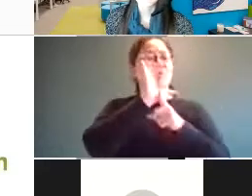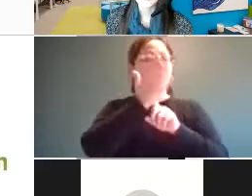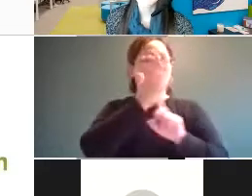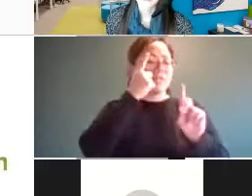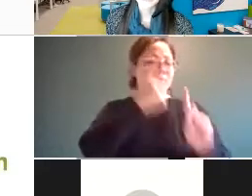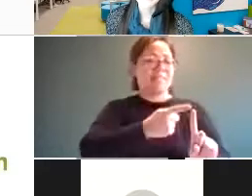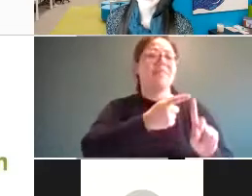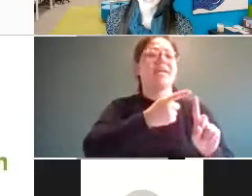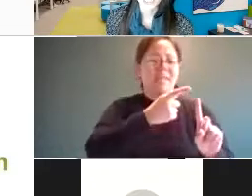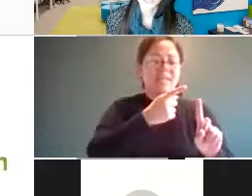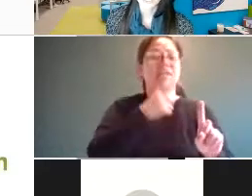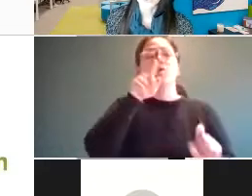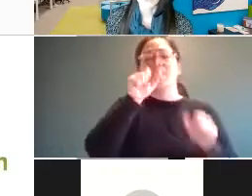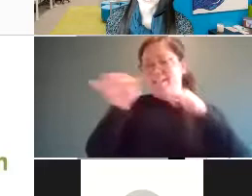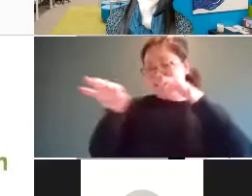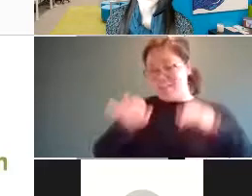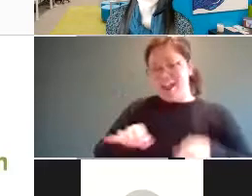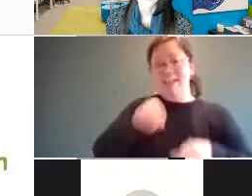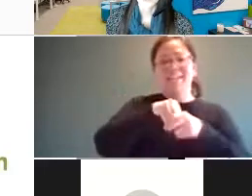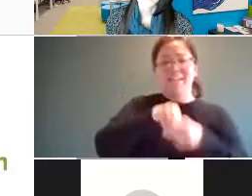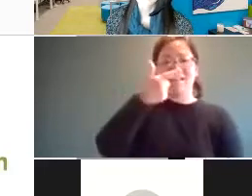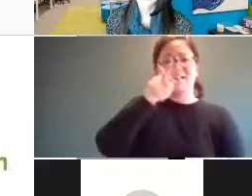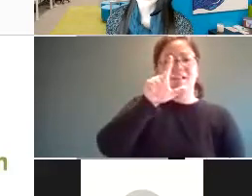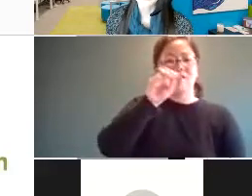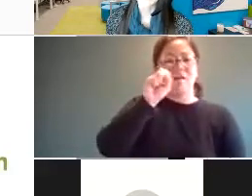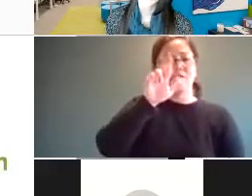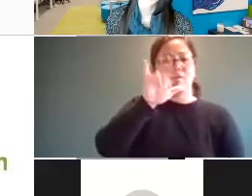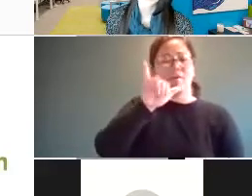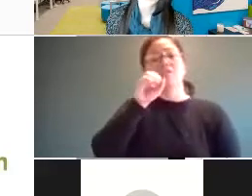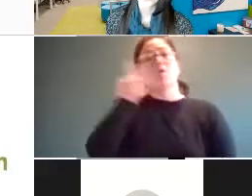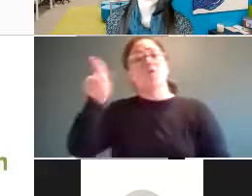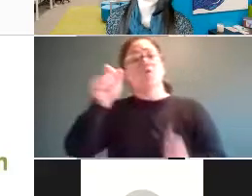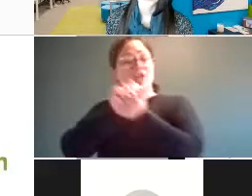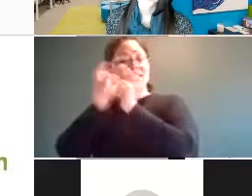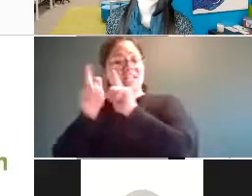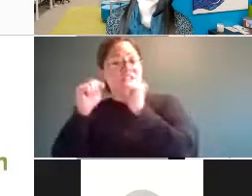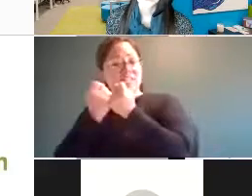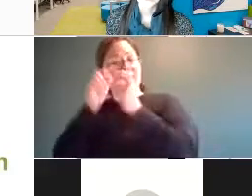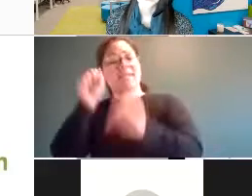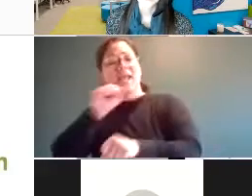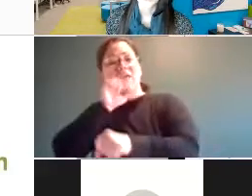can be defined in a glossary as well so that the translation team can ensure a good consistency